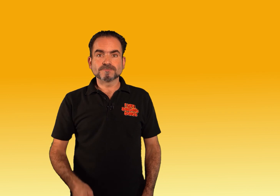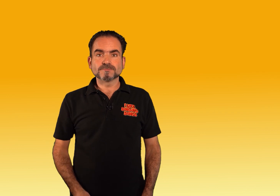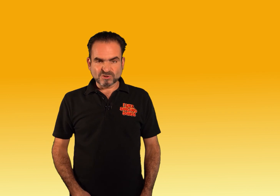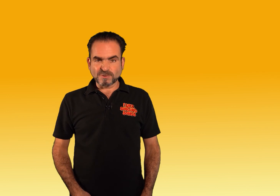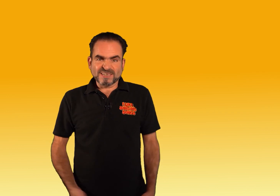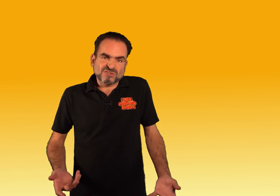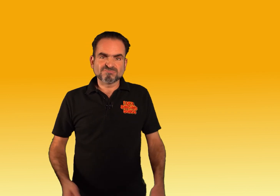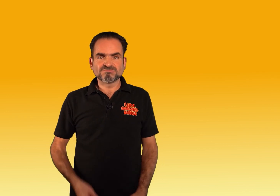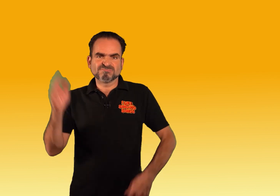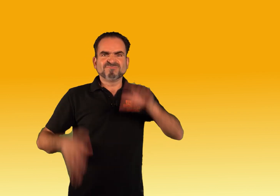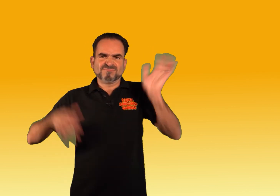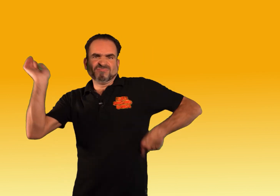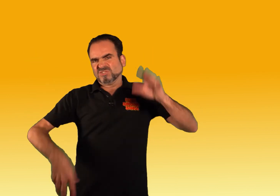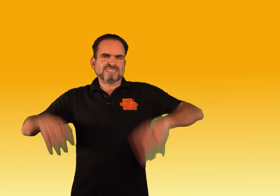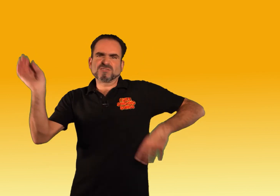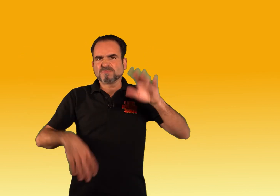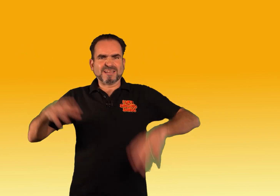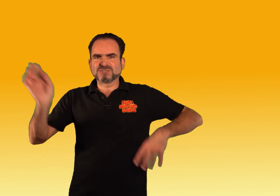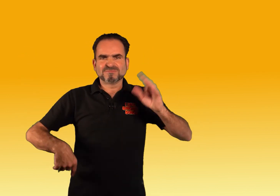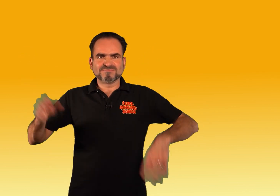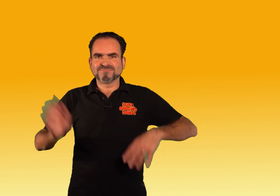Splash??..... Just have a splash